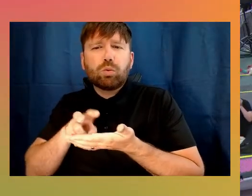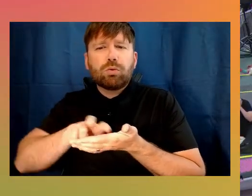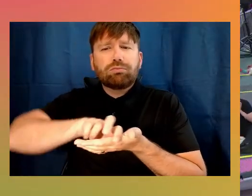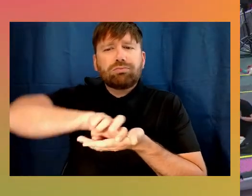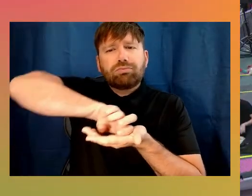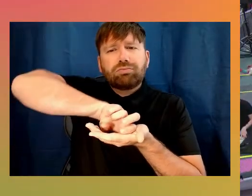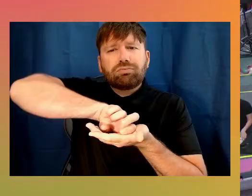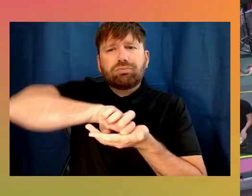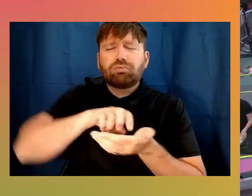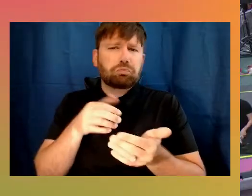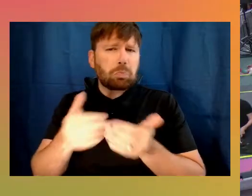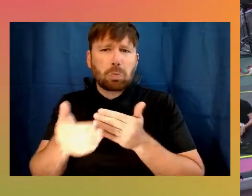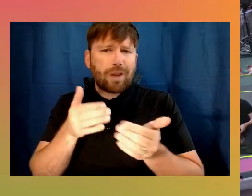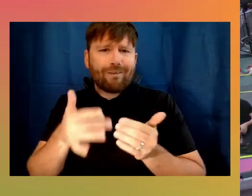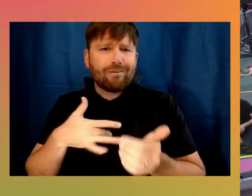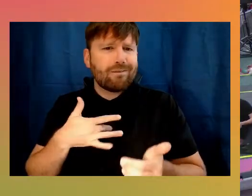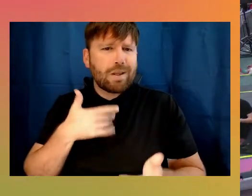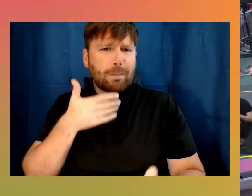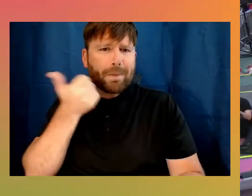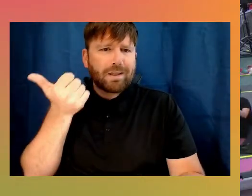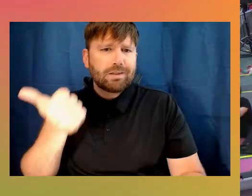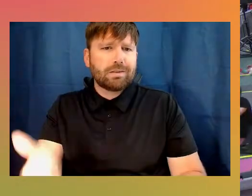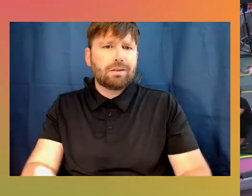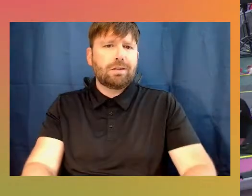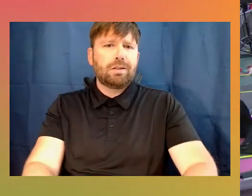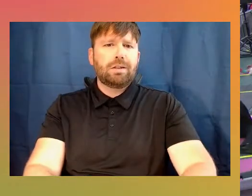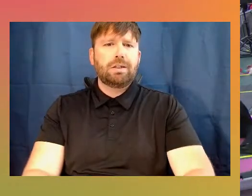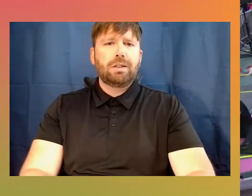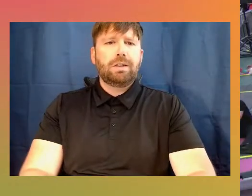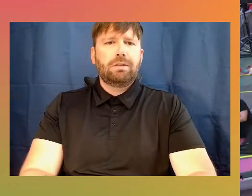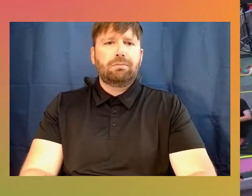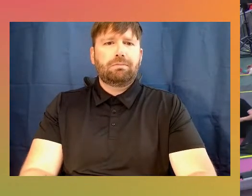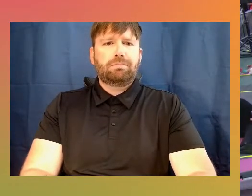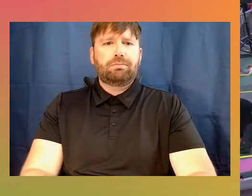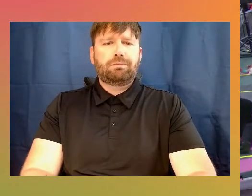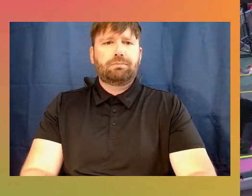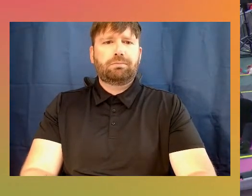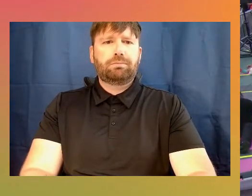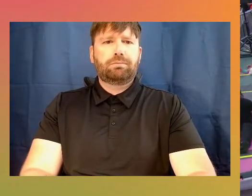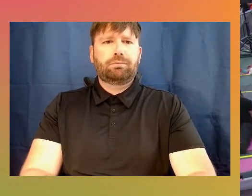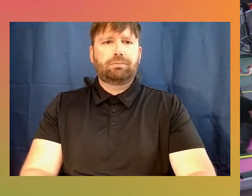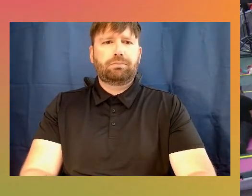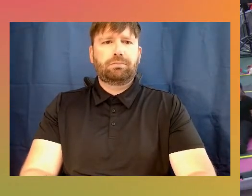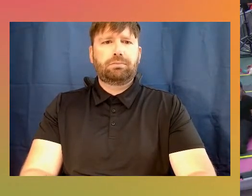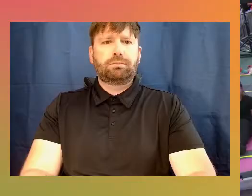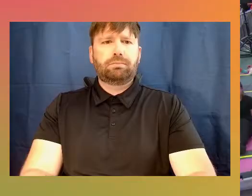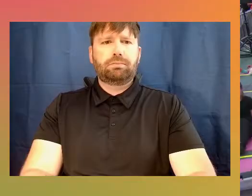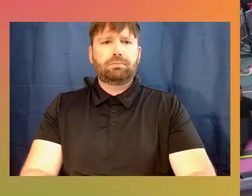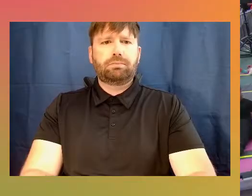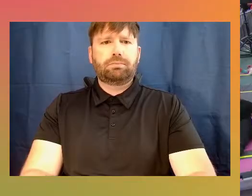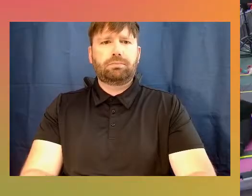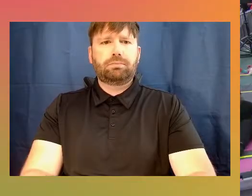POSITION.